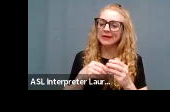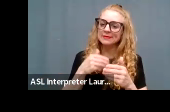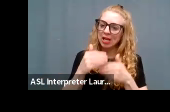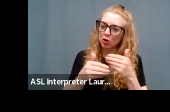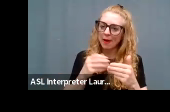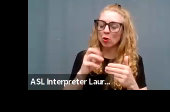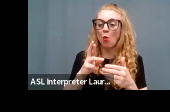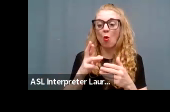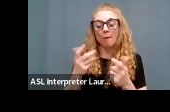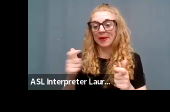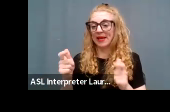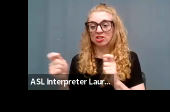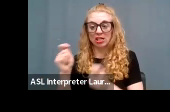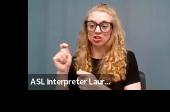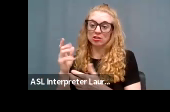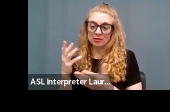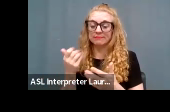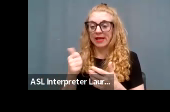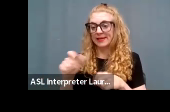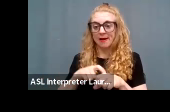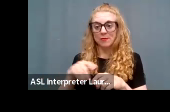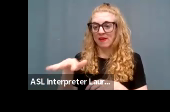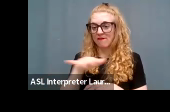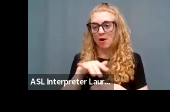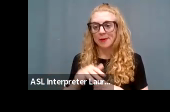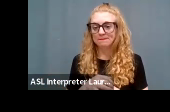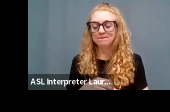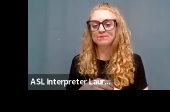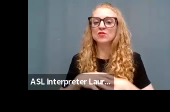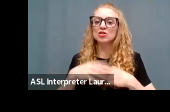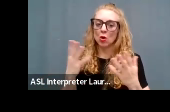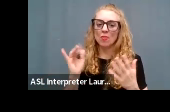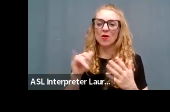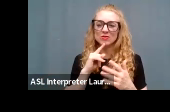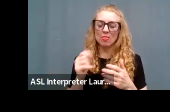um you know adjustments to the environment so those are the main steps that we typically